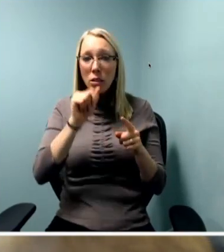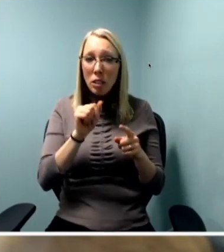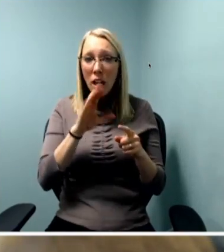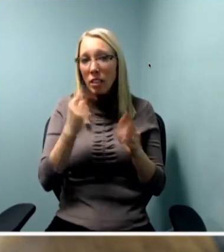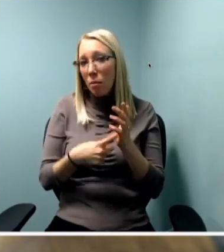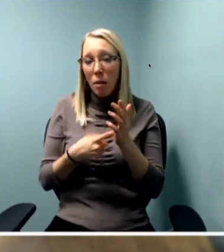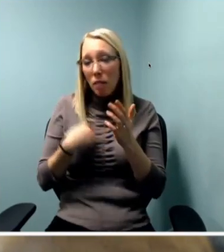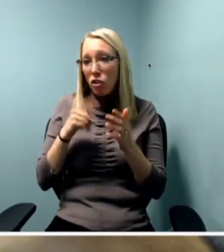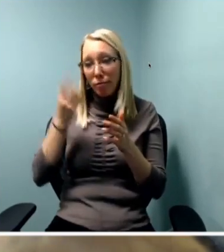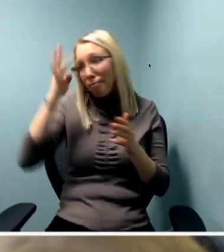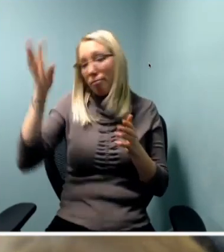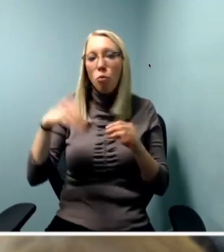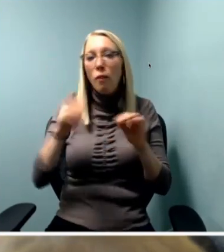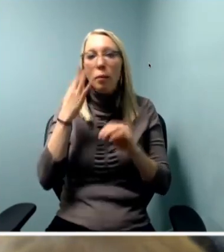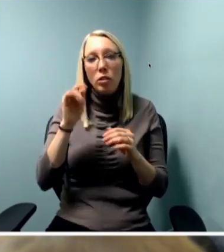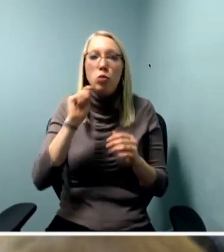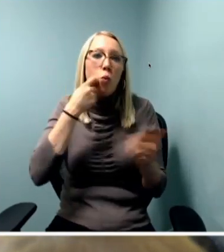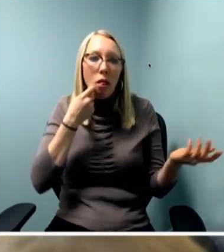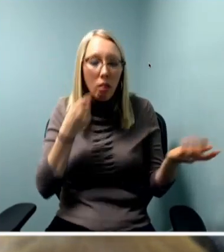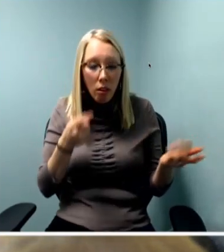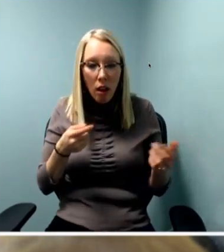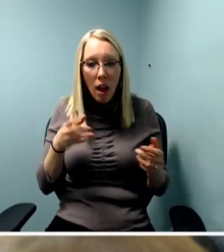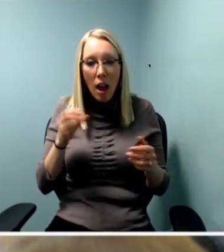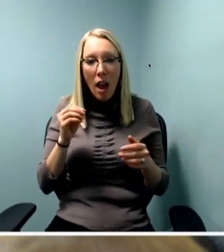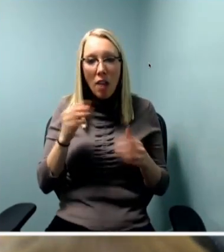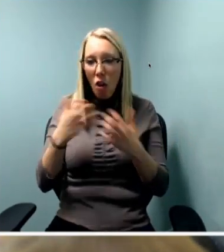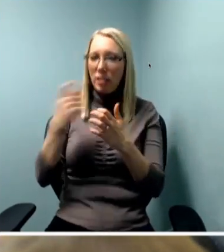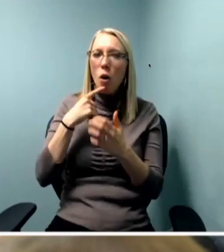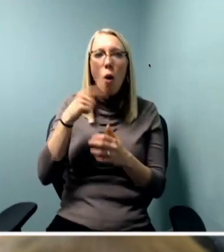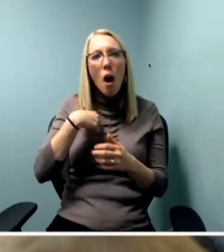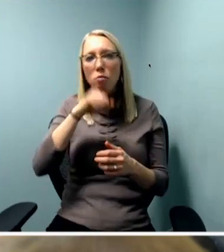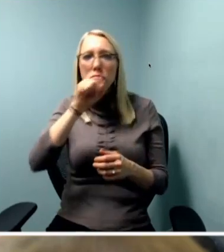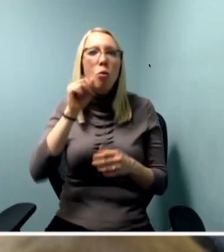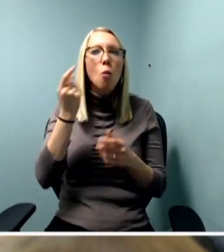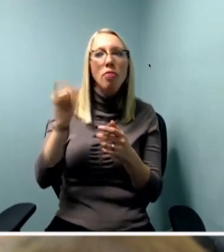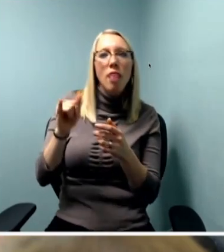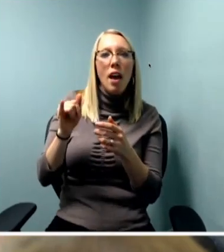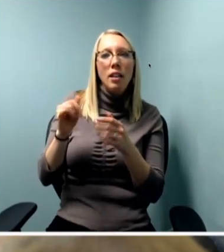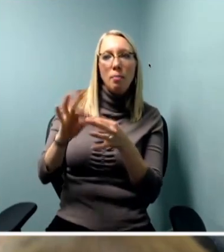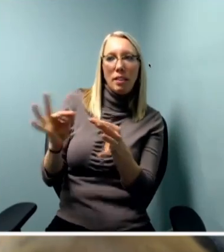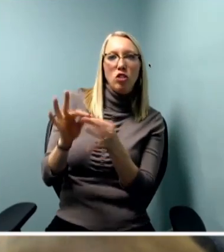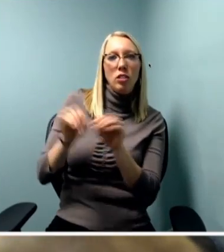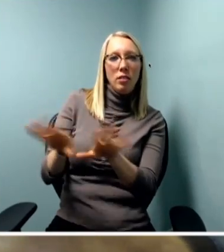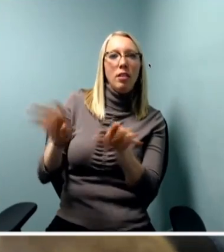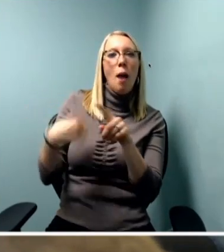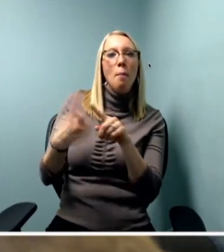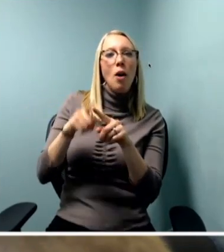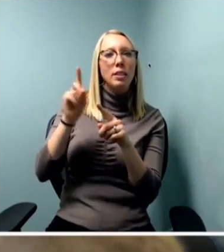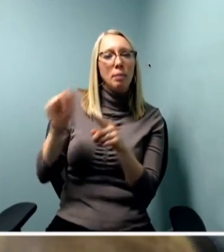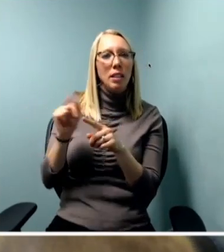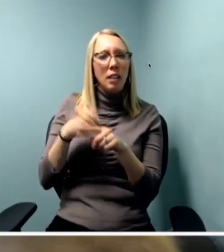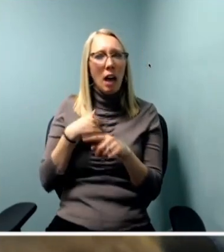And then the audience will say, "I love what that said about disability." And sometimes I'm like, "Okay, but not really."